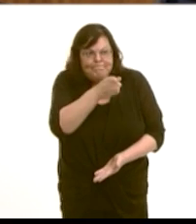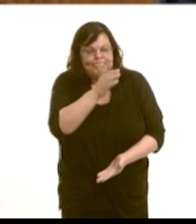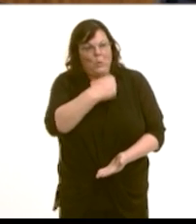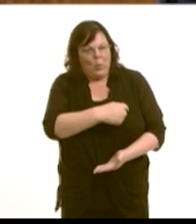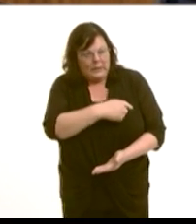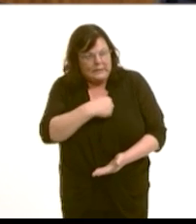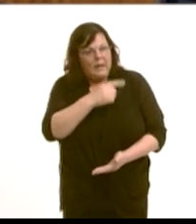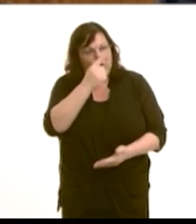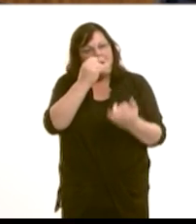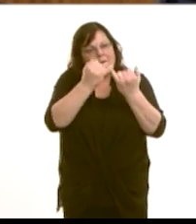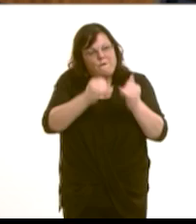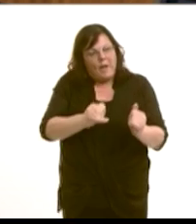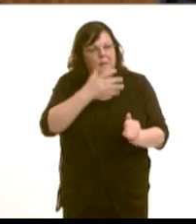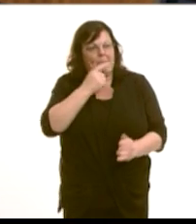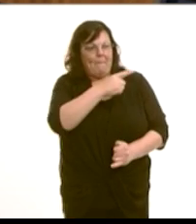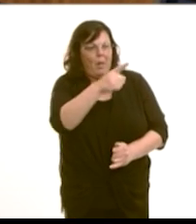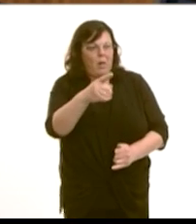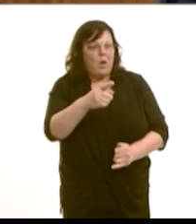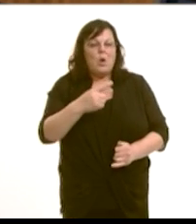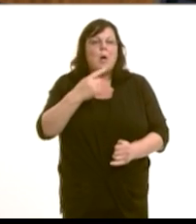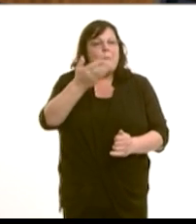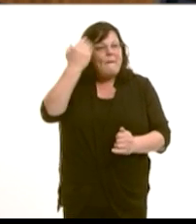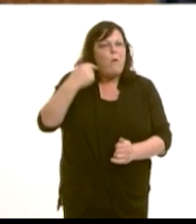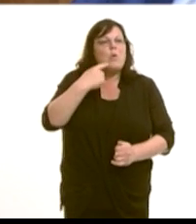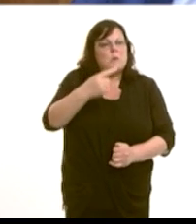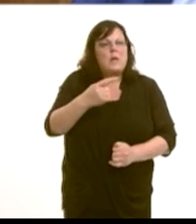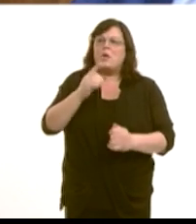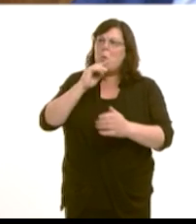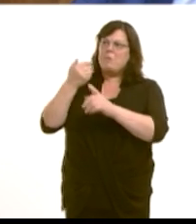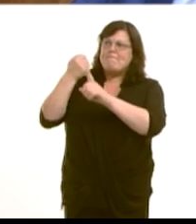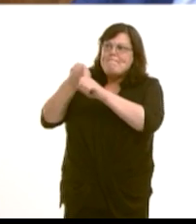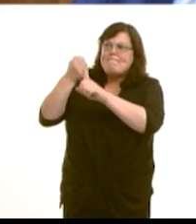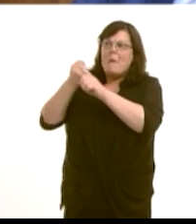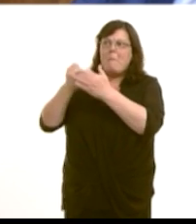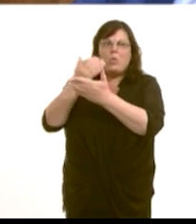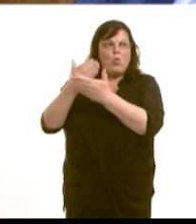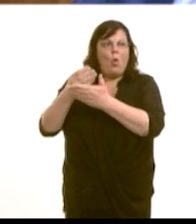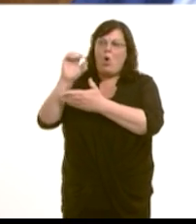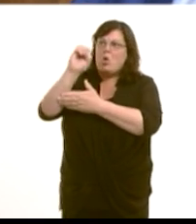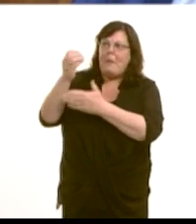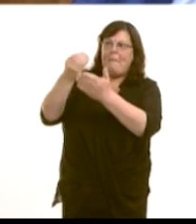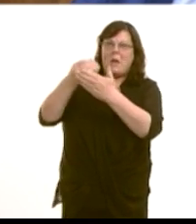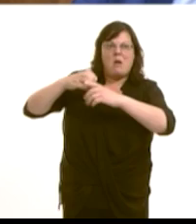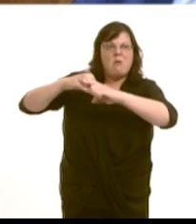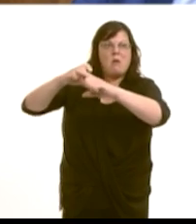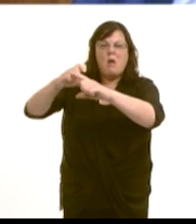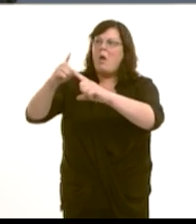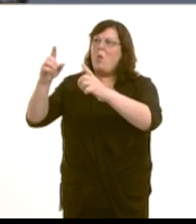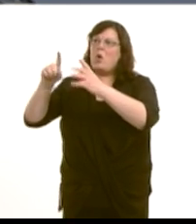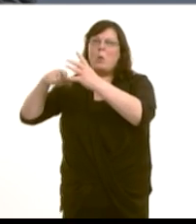saying he will not fight for every single penny to be made up to Walesó. He had the opportunity to declare his positionóhe failed to do it.